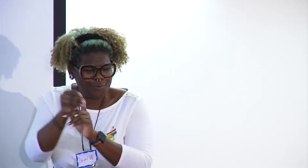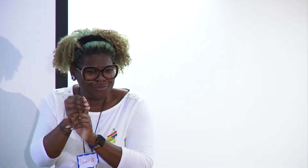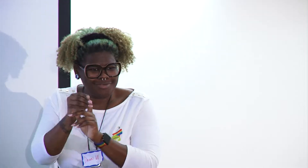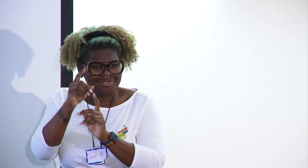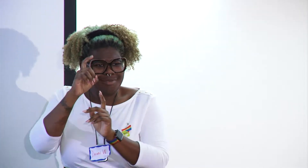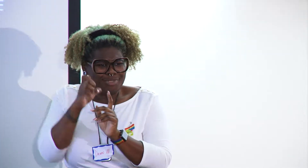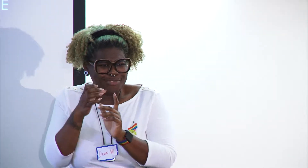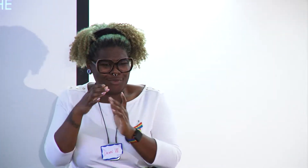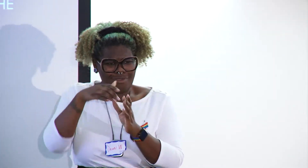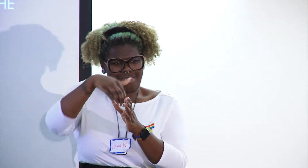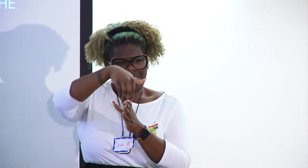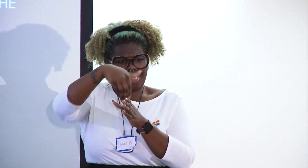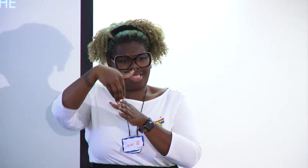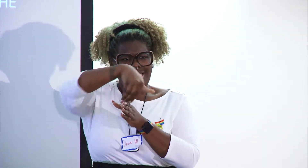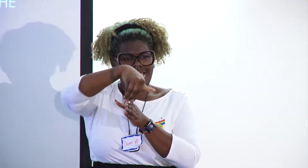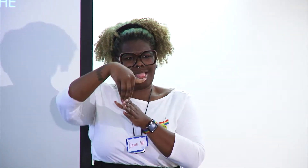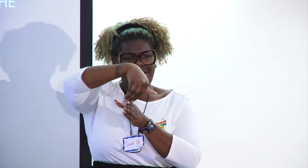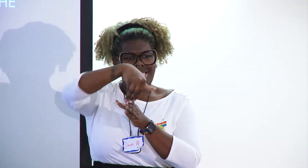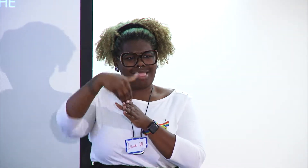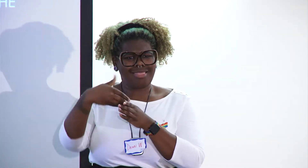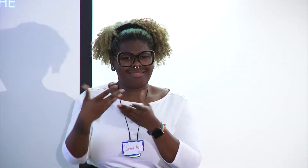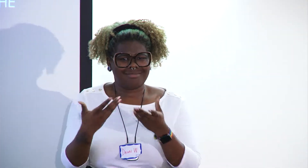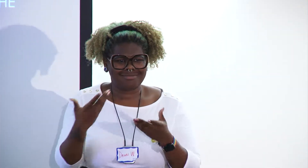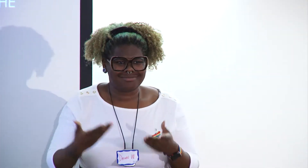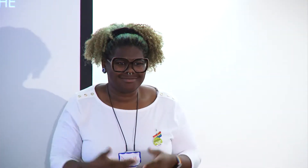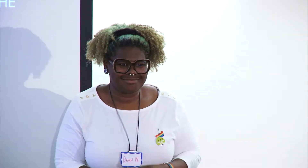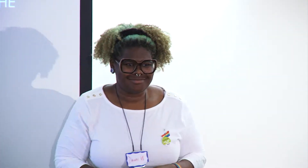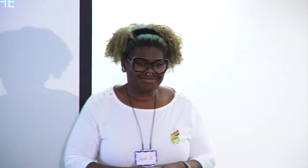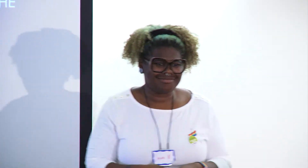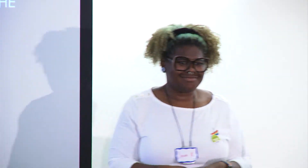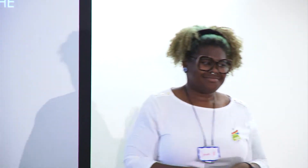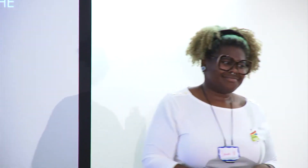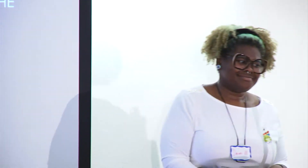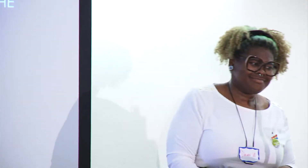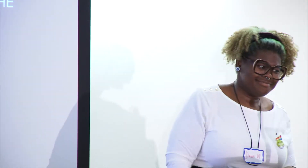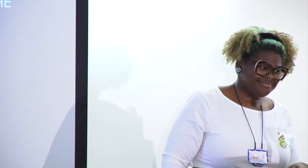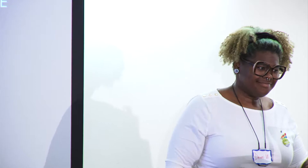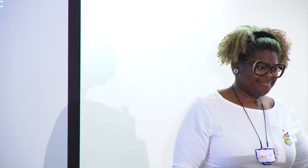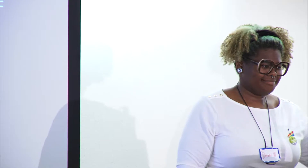struggle to find a deaf identity, because they feel as though, ideologically, they're